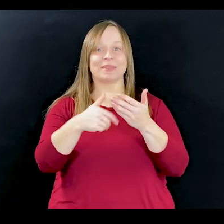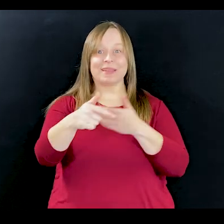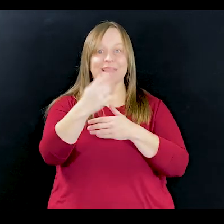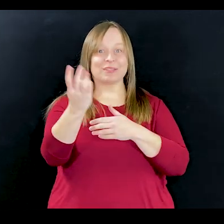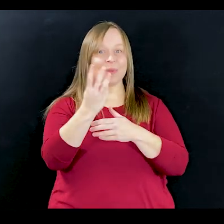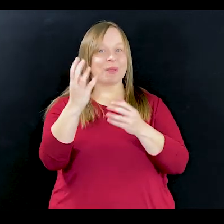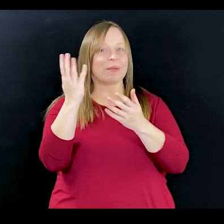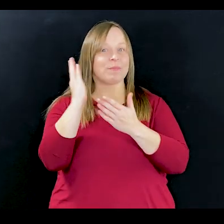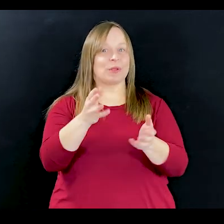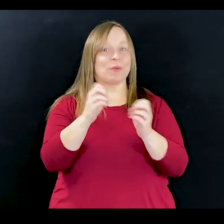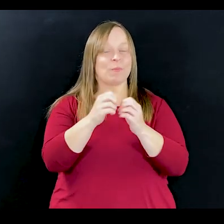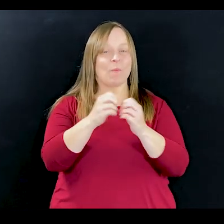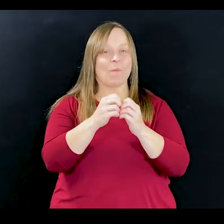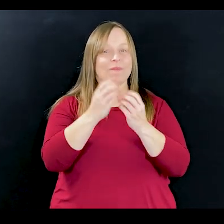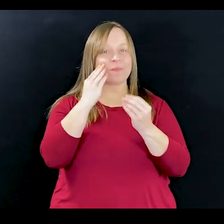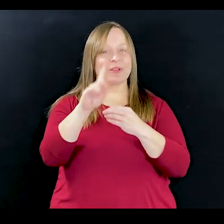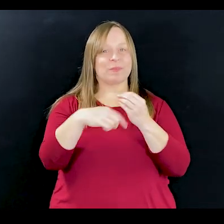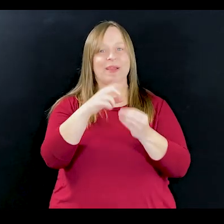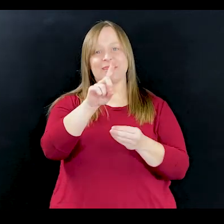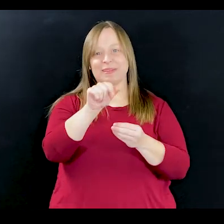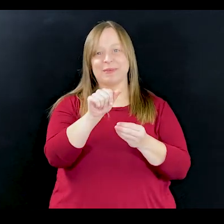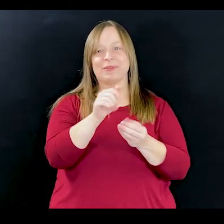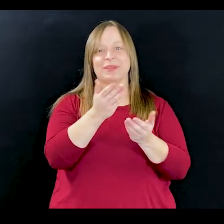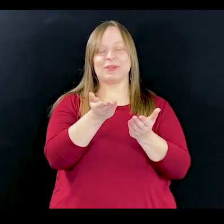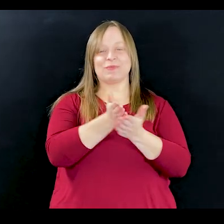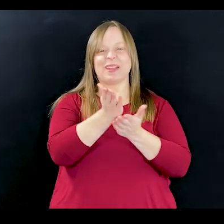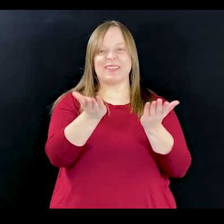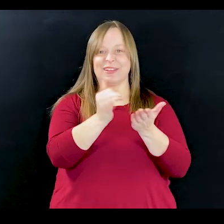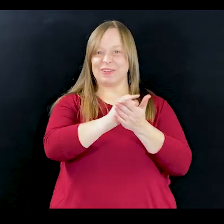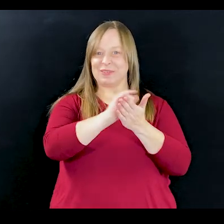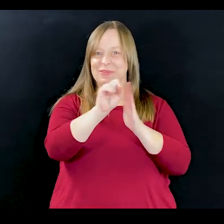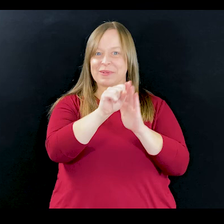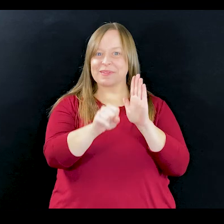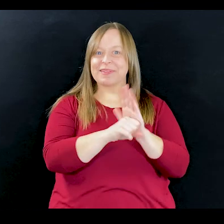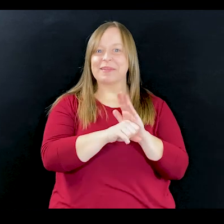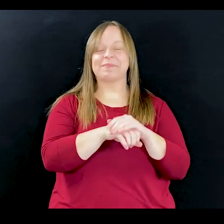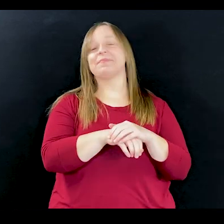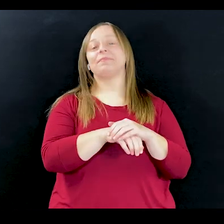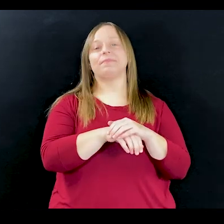Tune in next Wednesday where we'll bring you more information on disability rights in the state of New York .